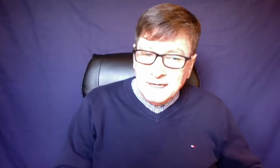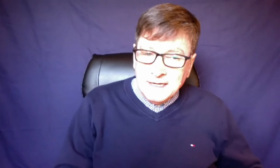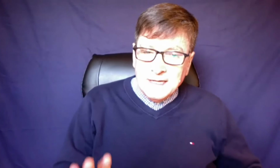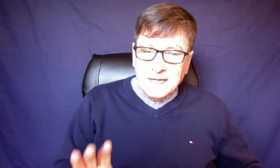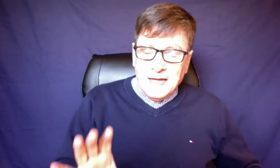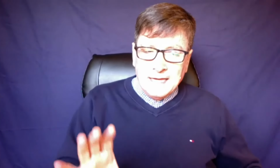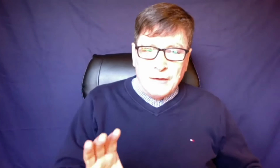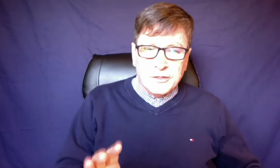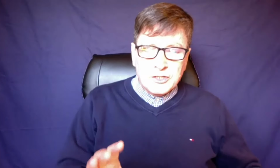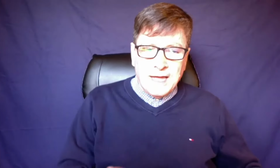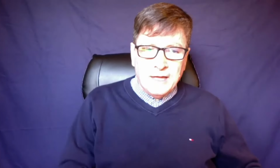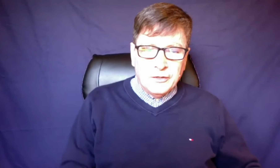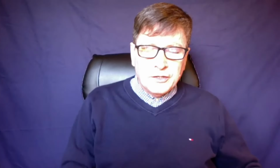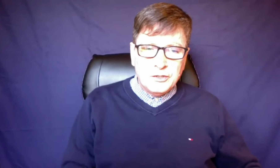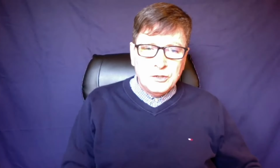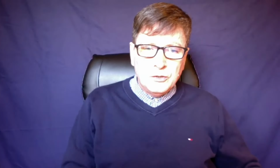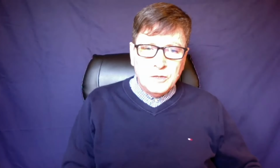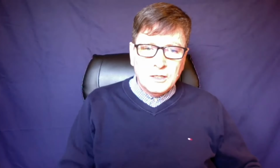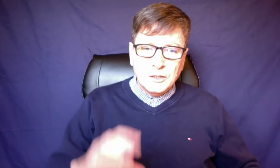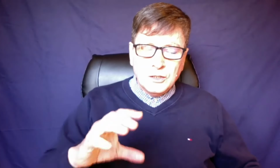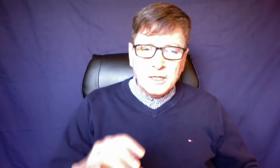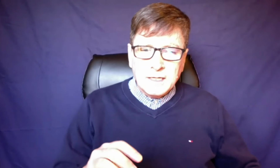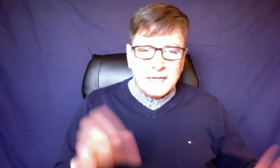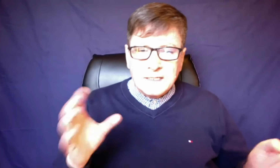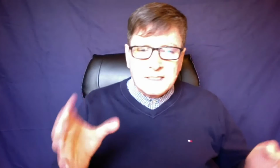so those are signs that are